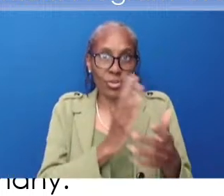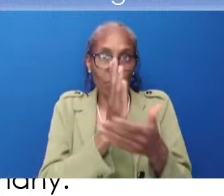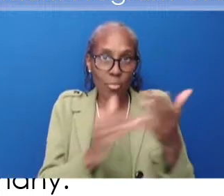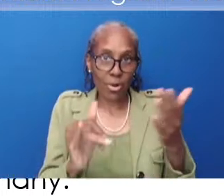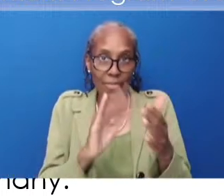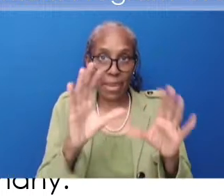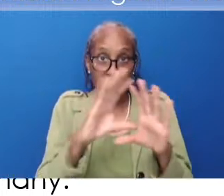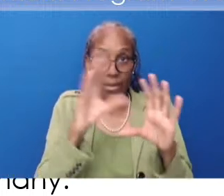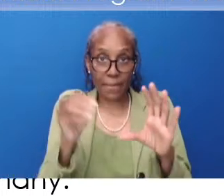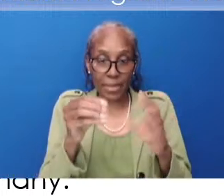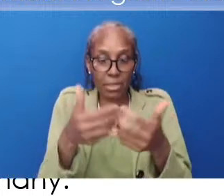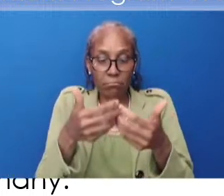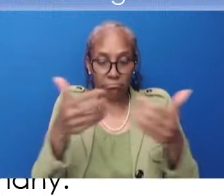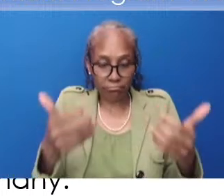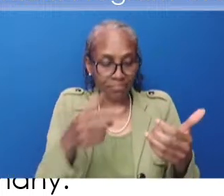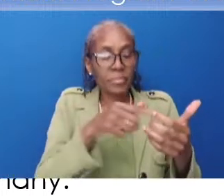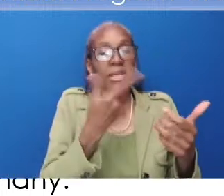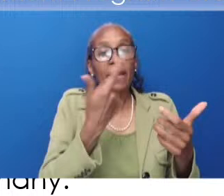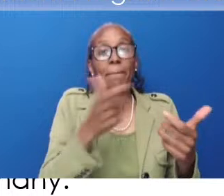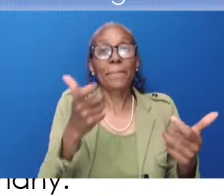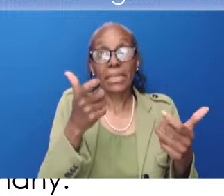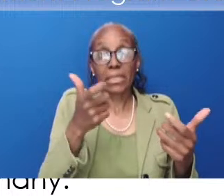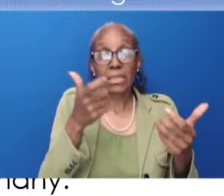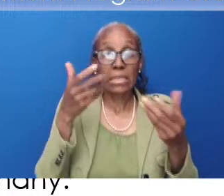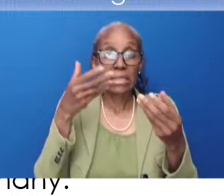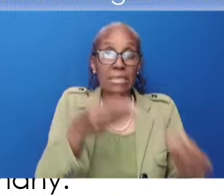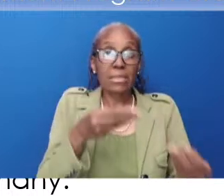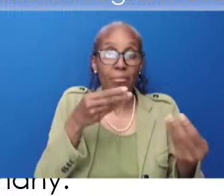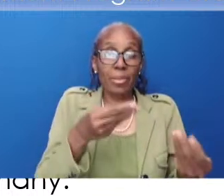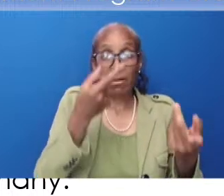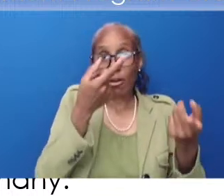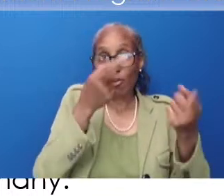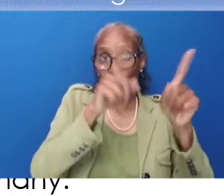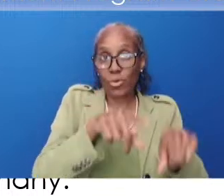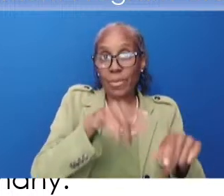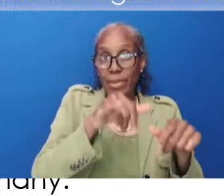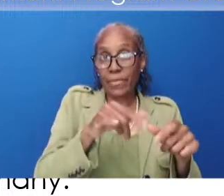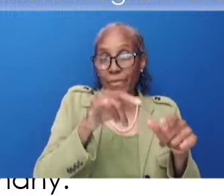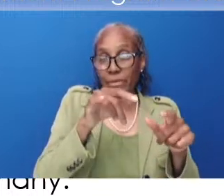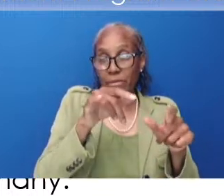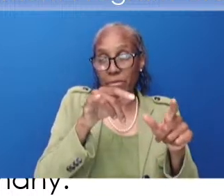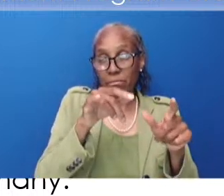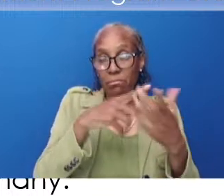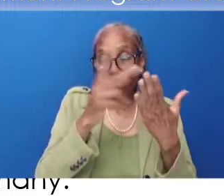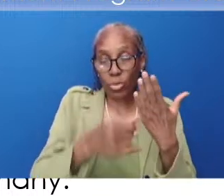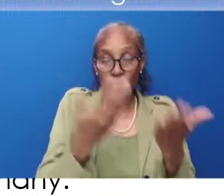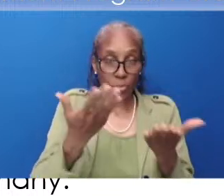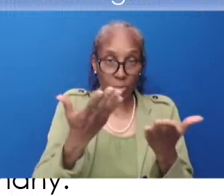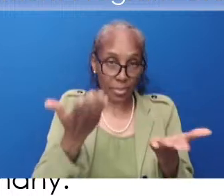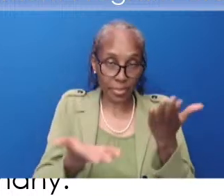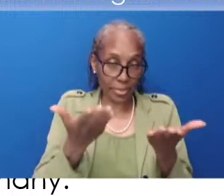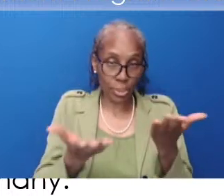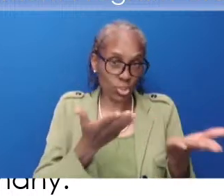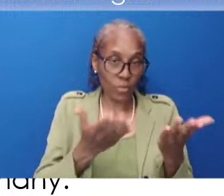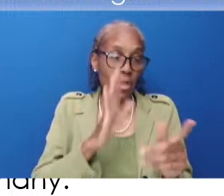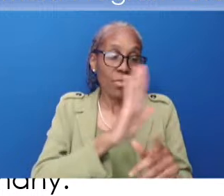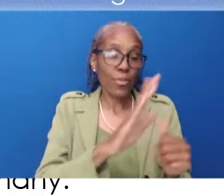SEMENS CARVE OUT. THEY WERE ORIGINALLY PART OF SEMENS ENERGY AND HAVE A